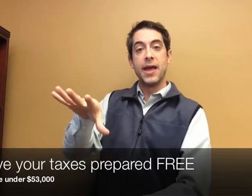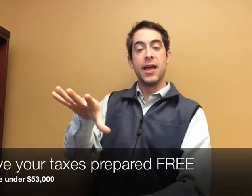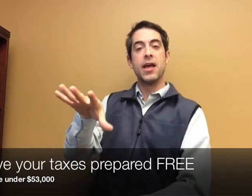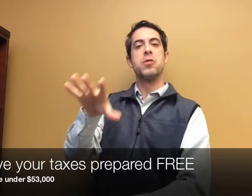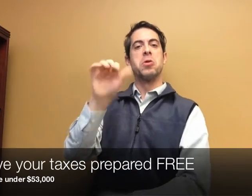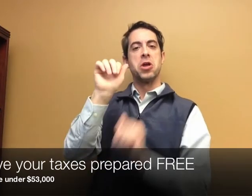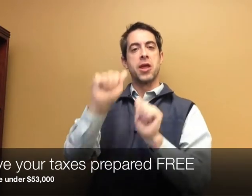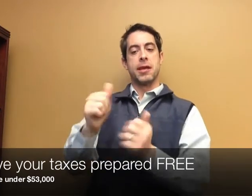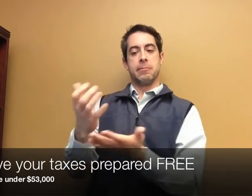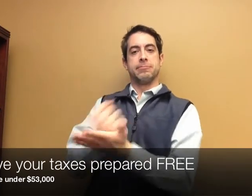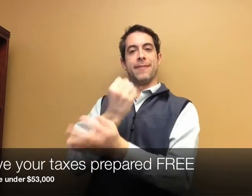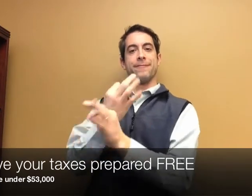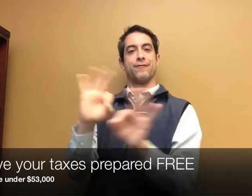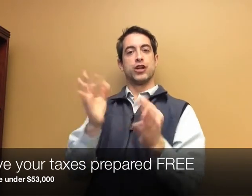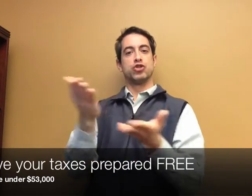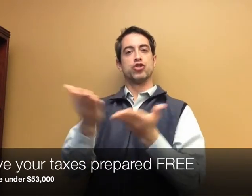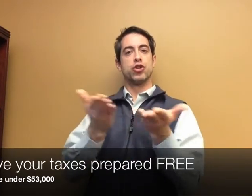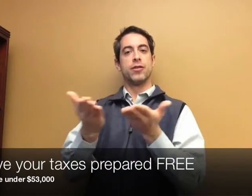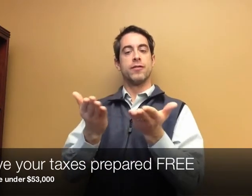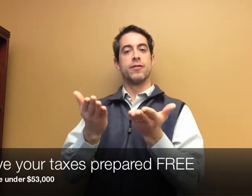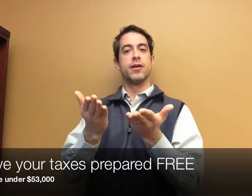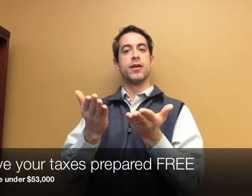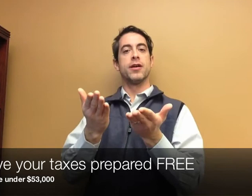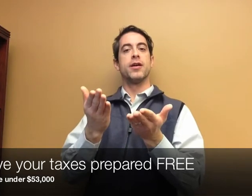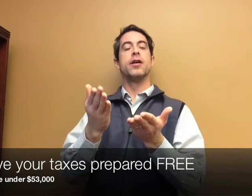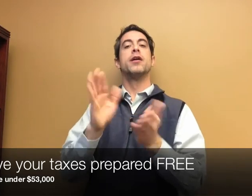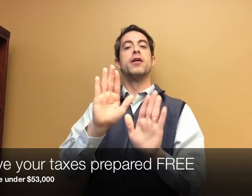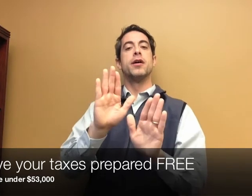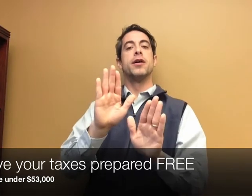you can avoid having to pay someone to prepare your taxes.